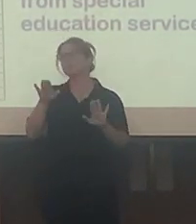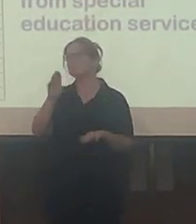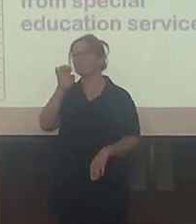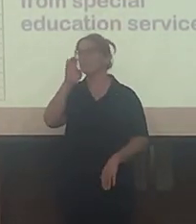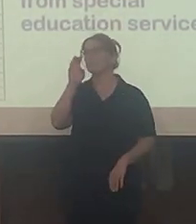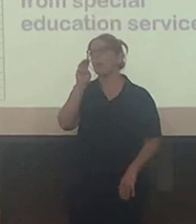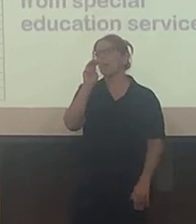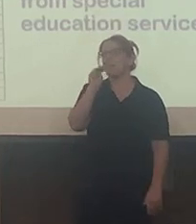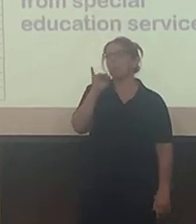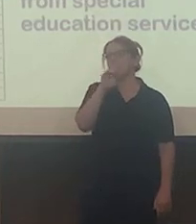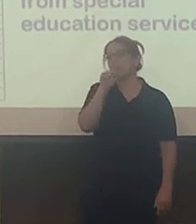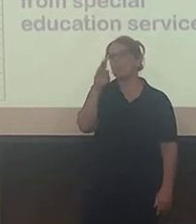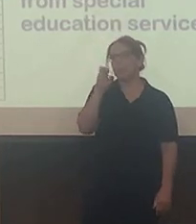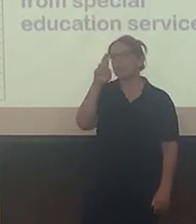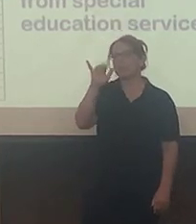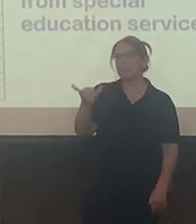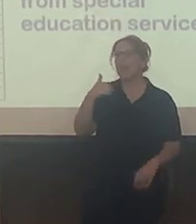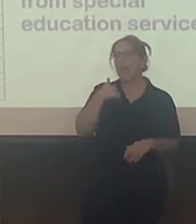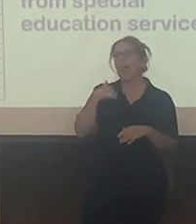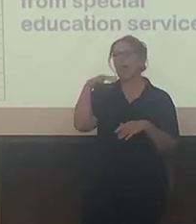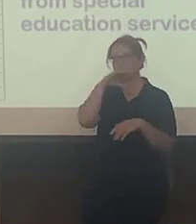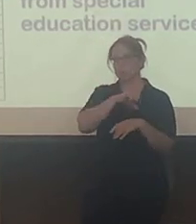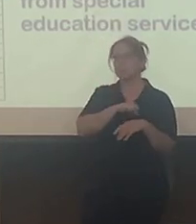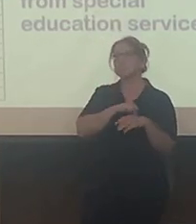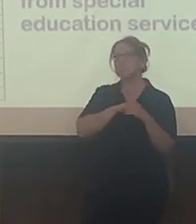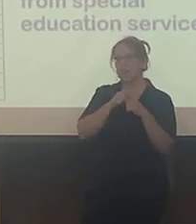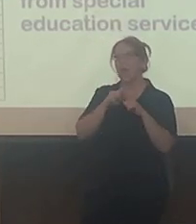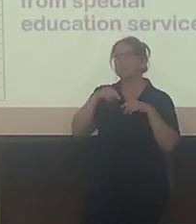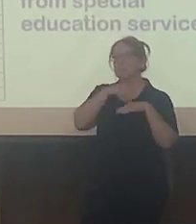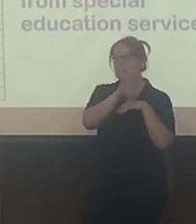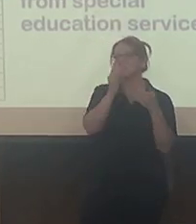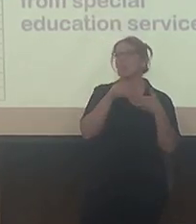again because i was missing my high frequencies do you think it's a program in my hearing aid